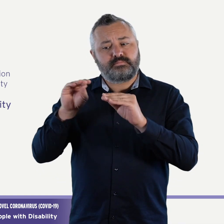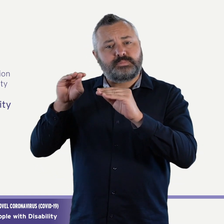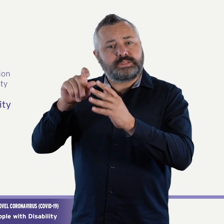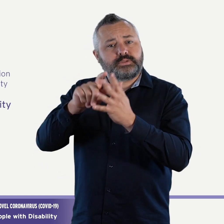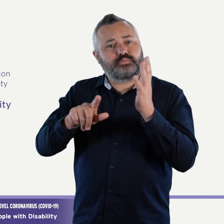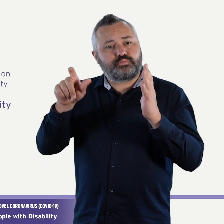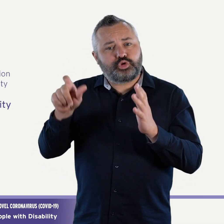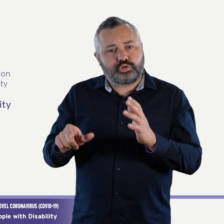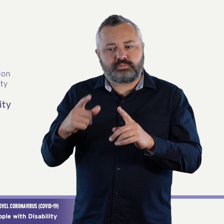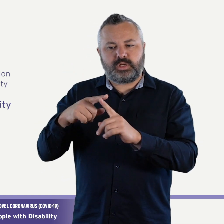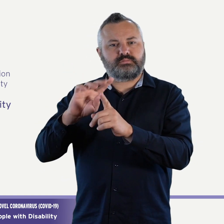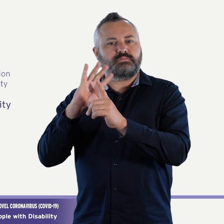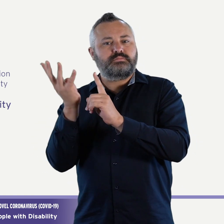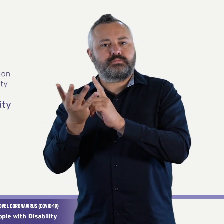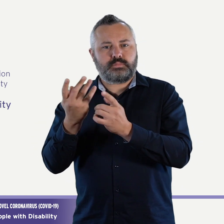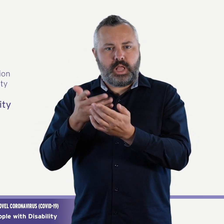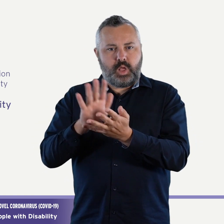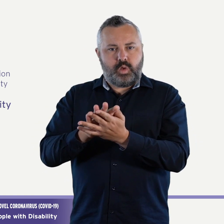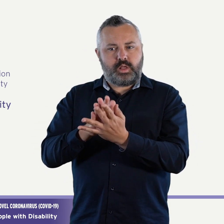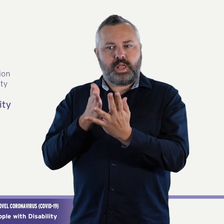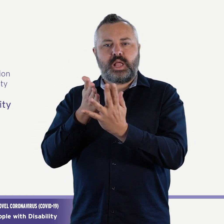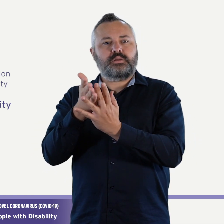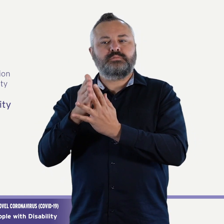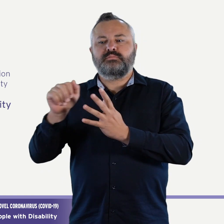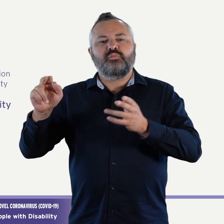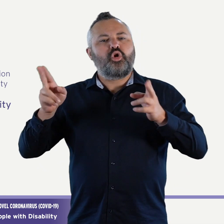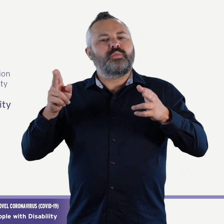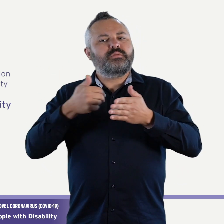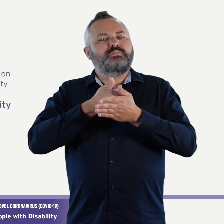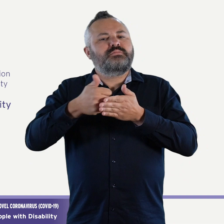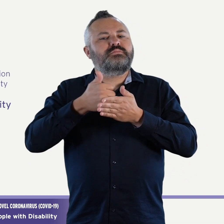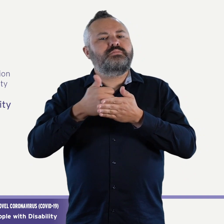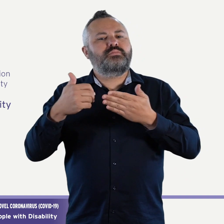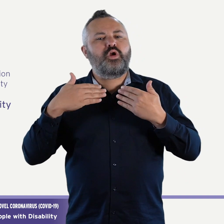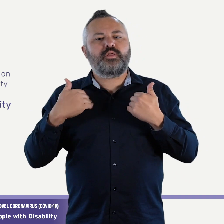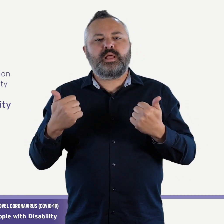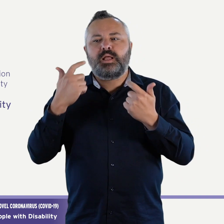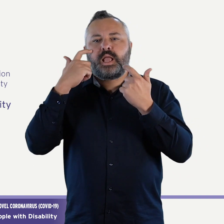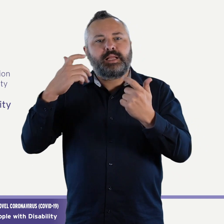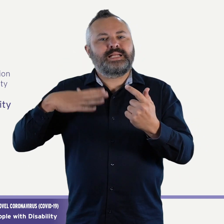Equip people with disability, their families, carers and support workers to know how to access continuing health care,